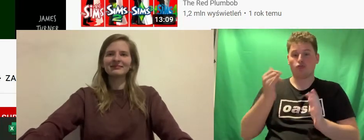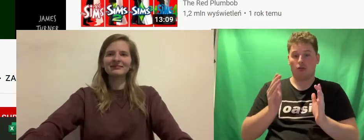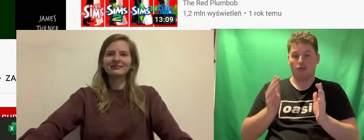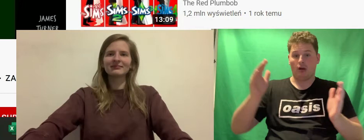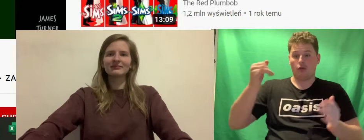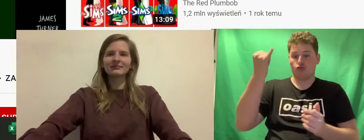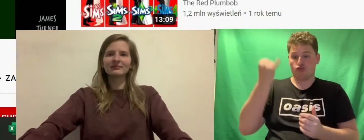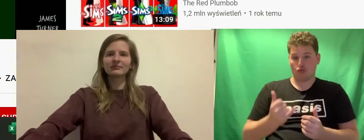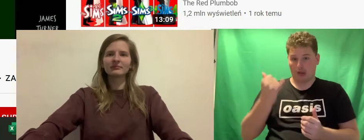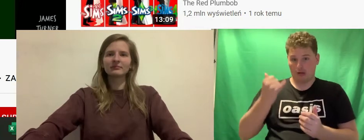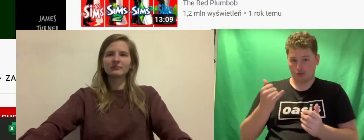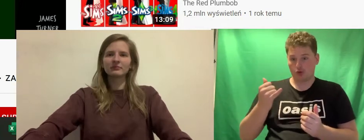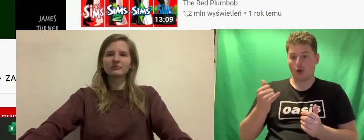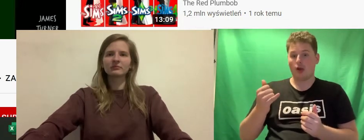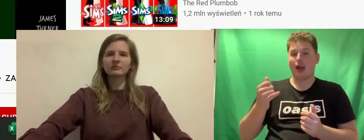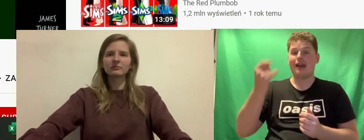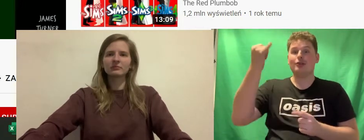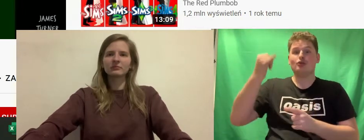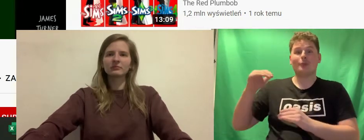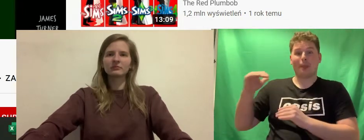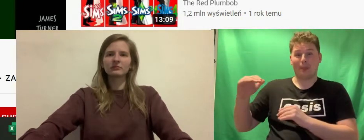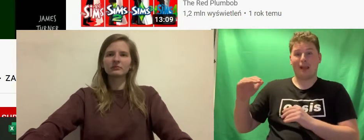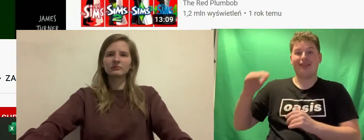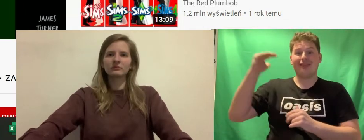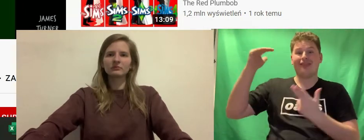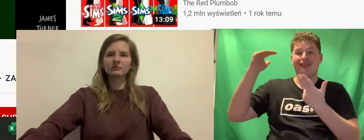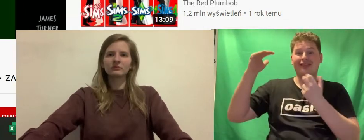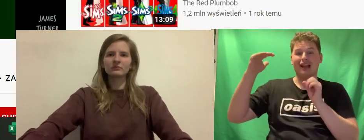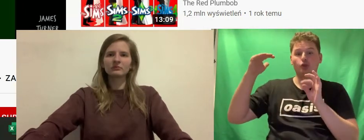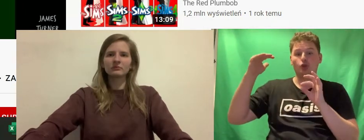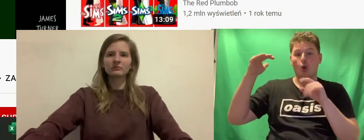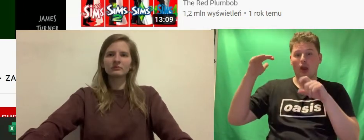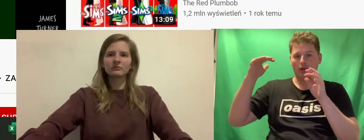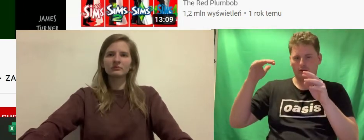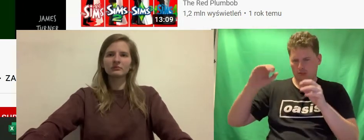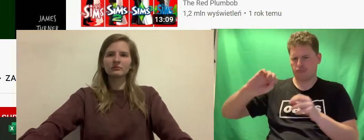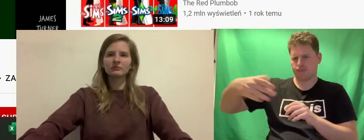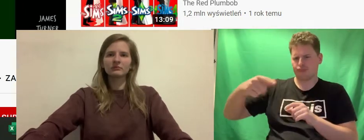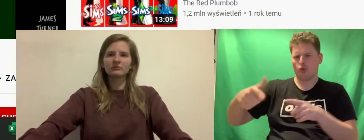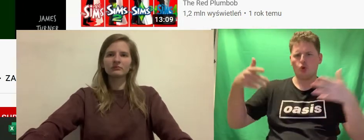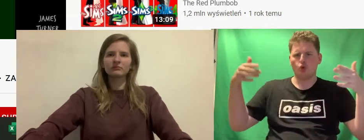A: Grows up normal, then child, then children, then teenager, and I noticed some details